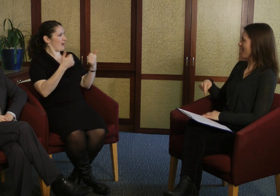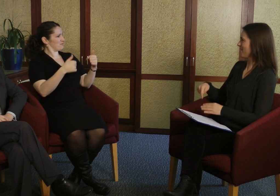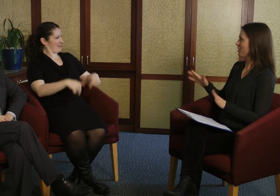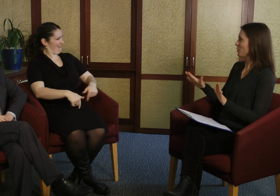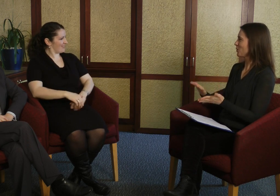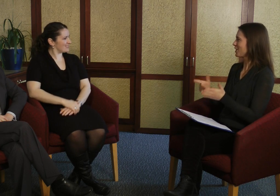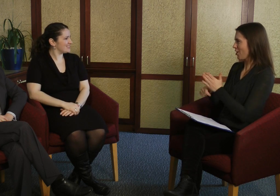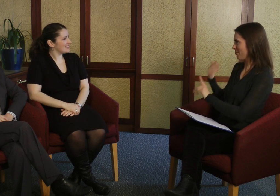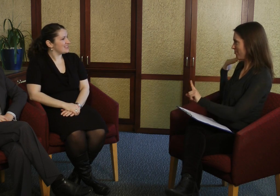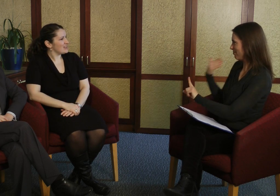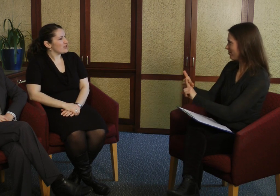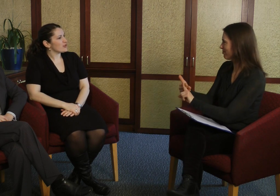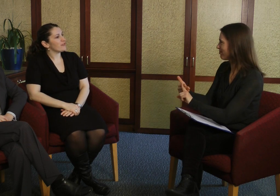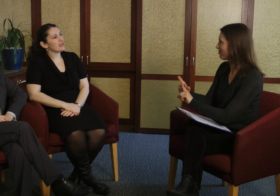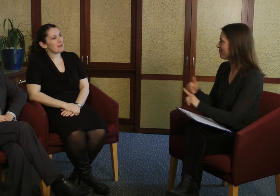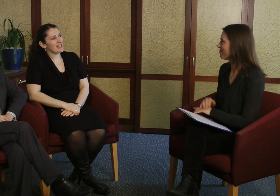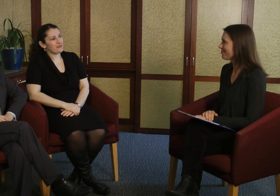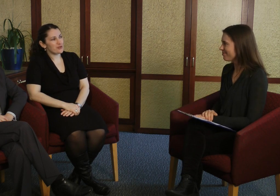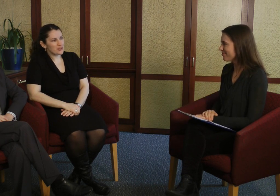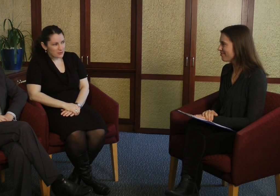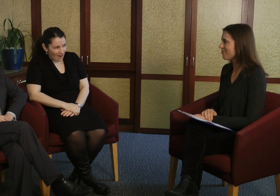N: So you have only been here for a short